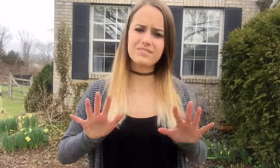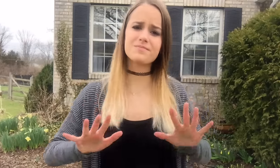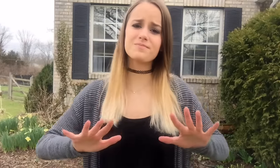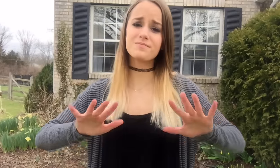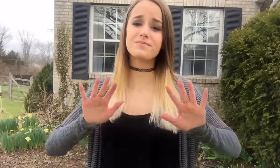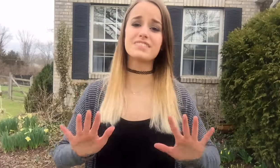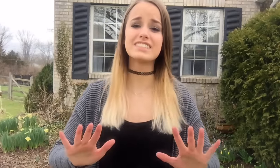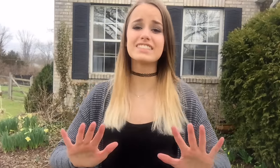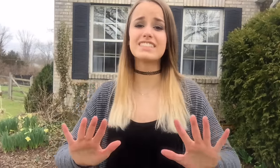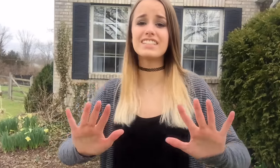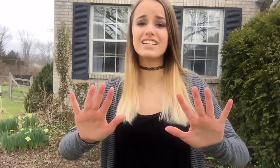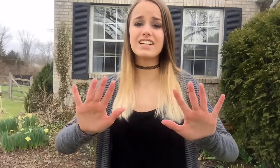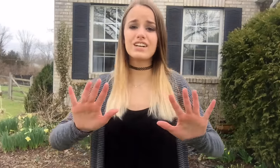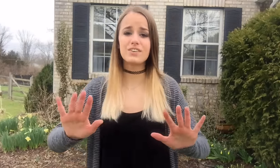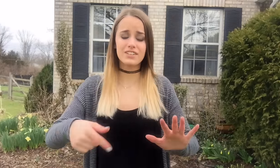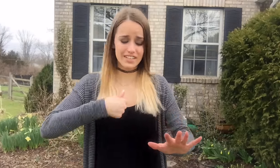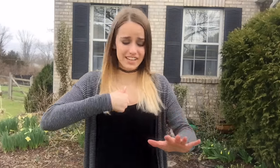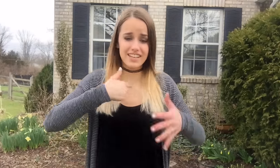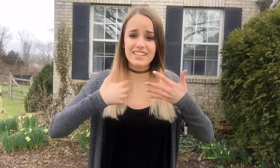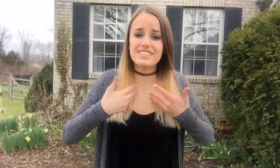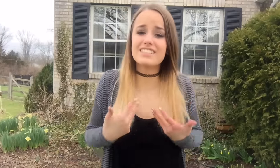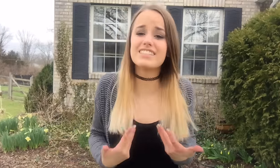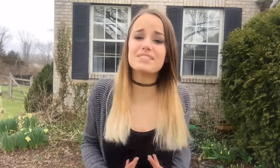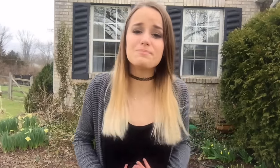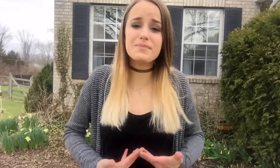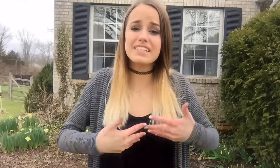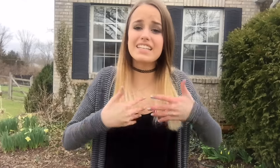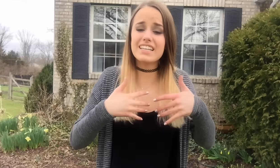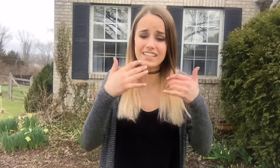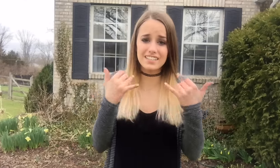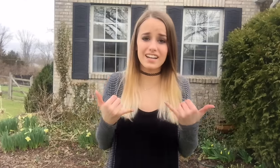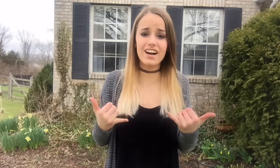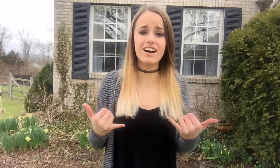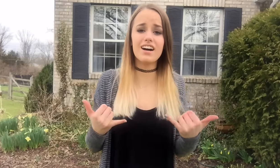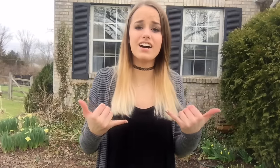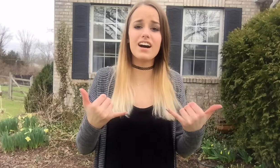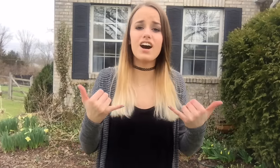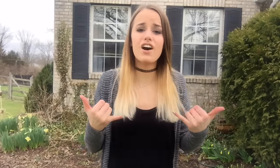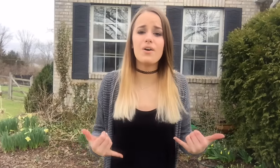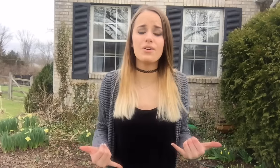Calm down This is me now